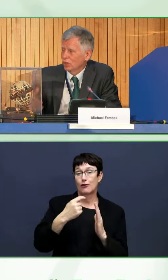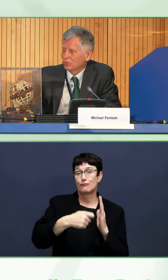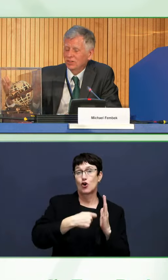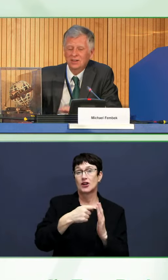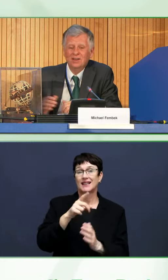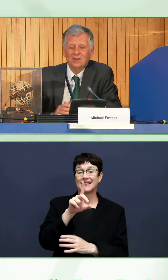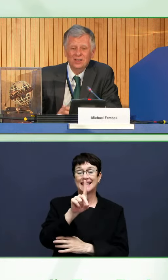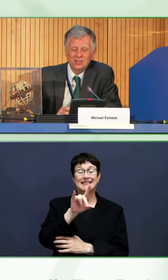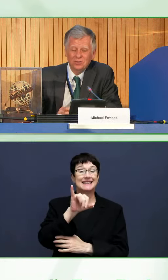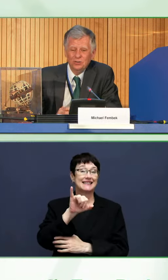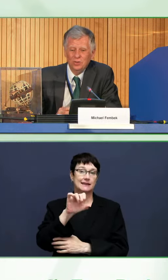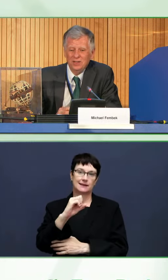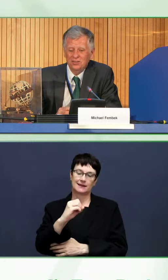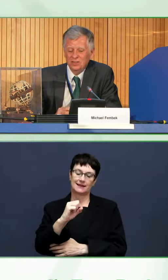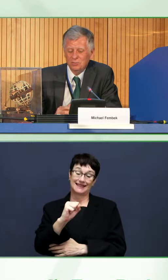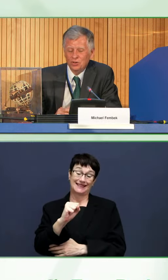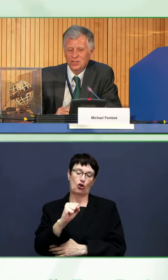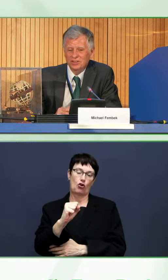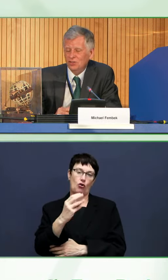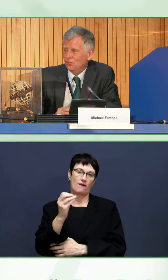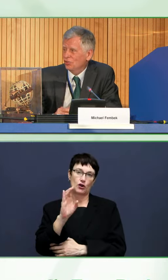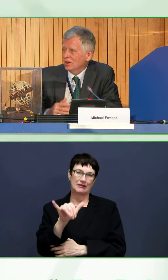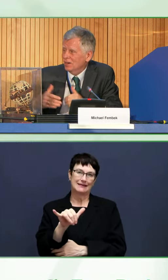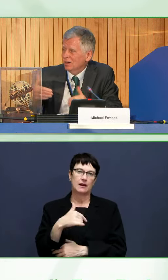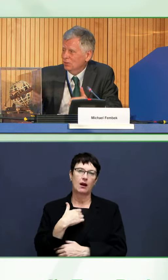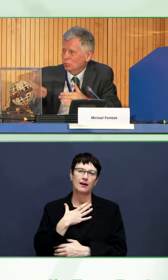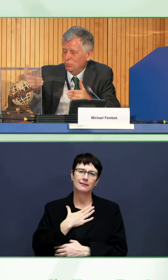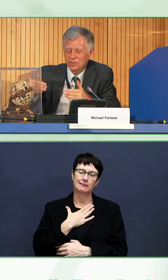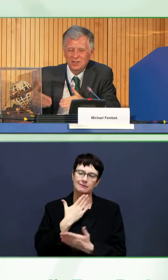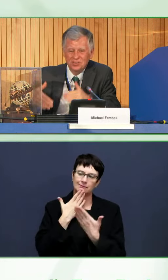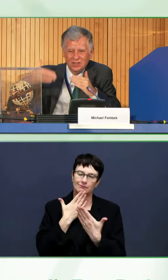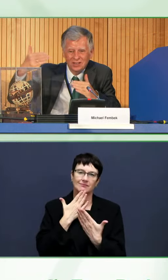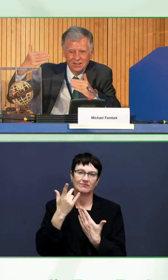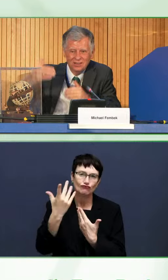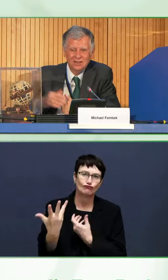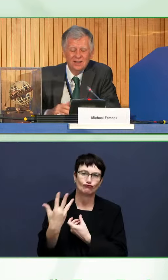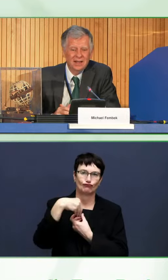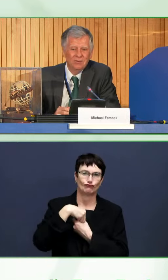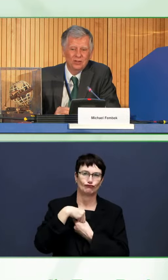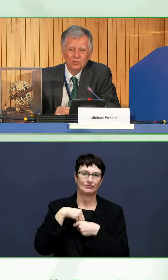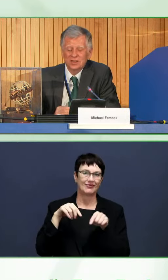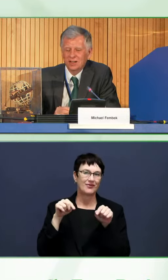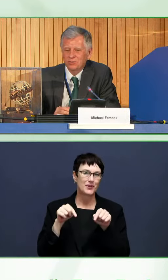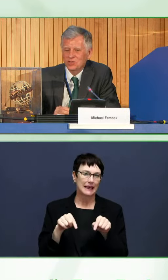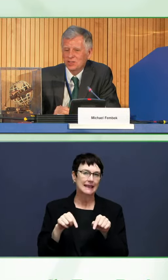One of the things we are doing is a project to putting this on another level, using artificial